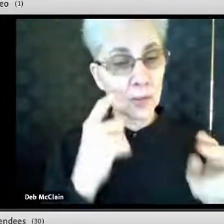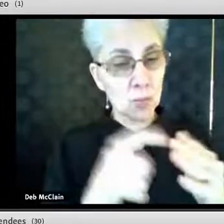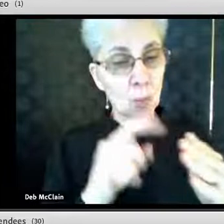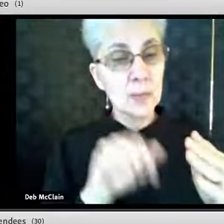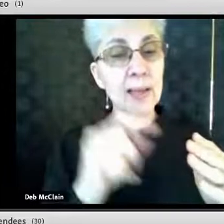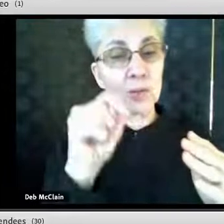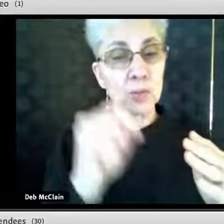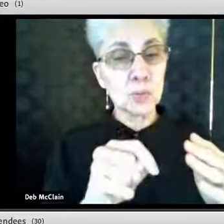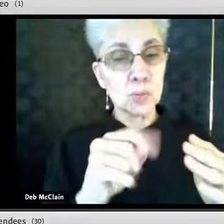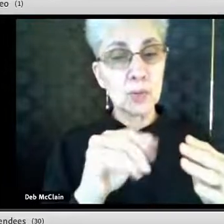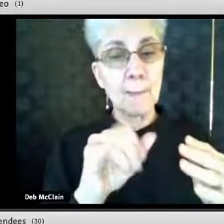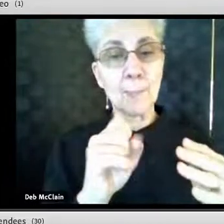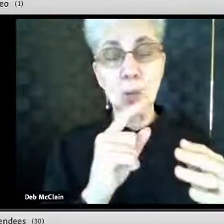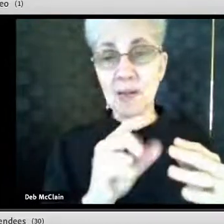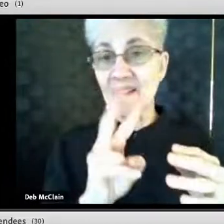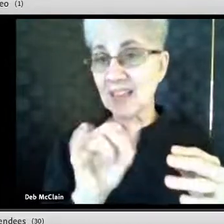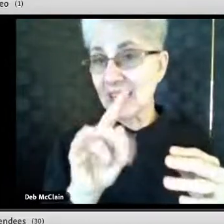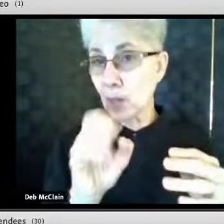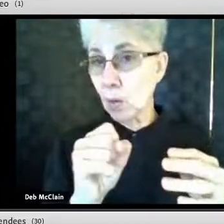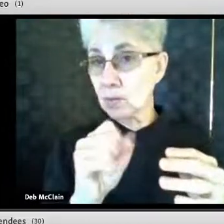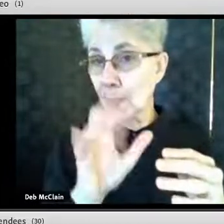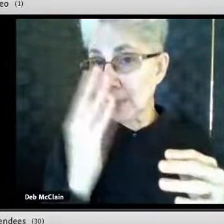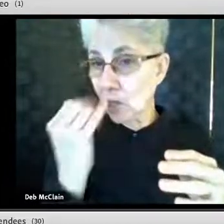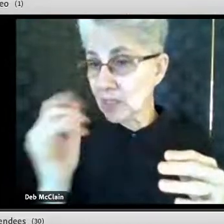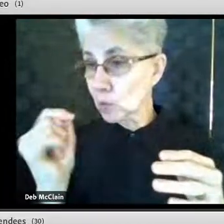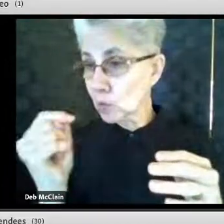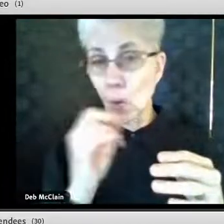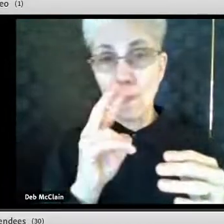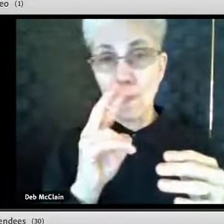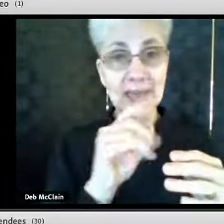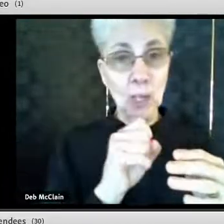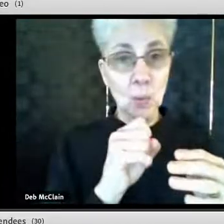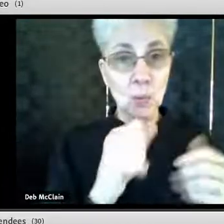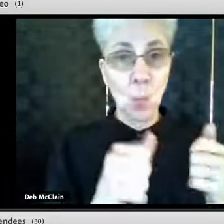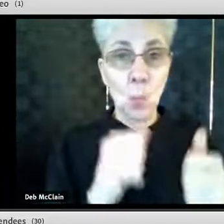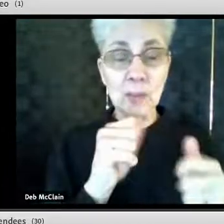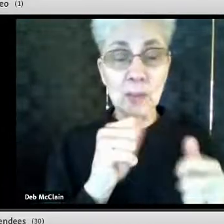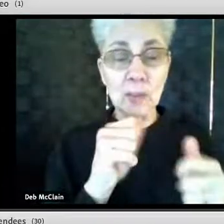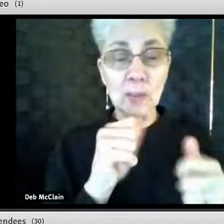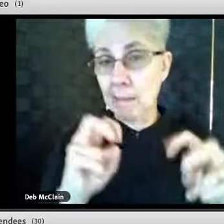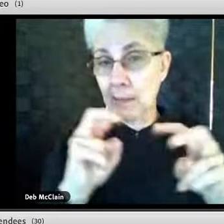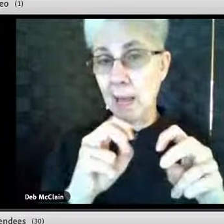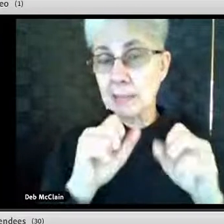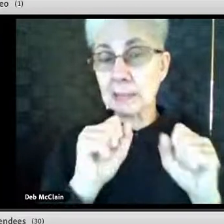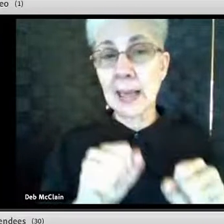I noticed that Tuesday posts are all videos. Is it because it's Tuesday or because it's videos?" And you can kind of analyze it from there,